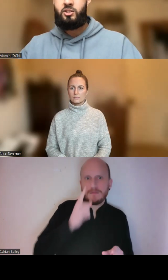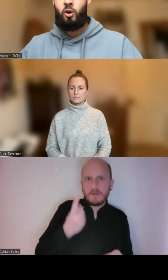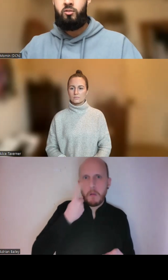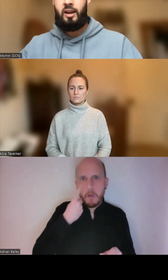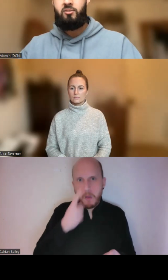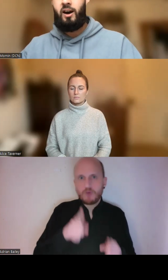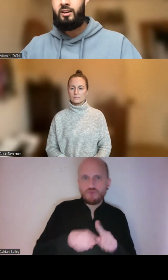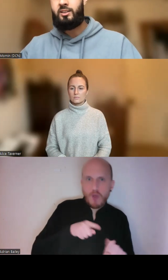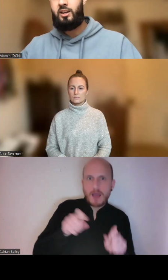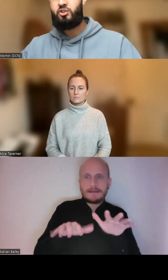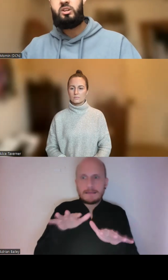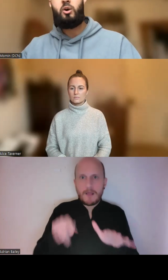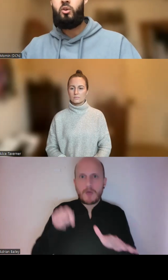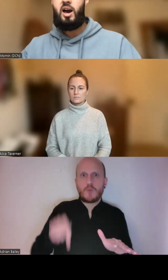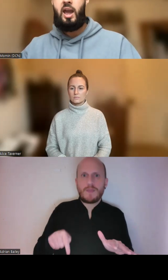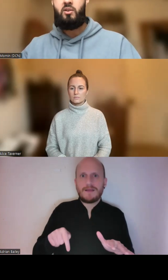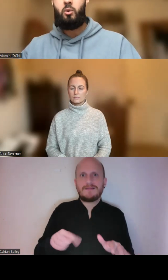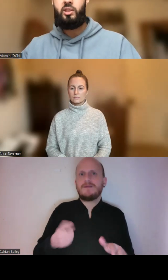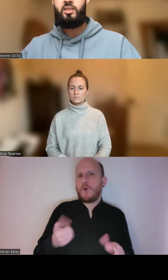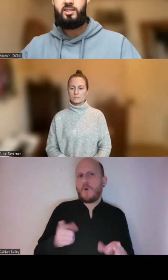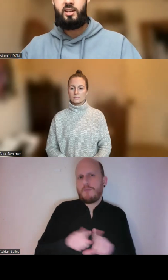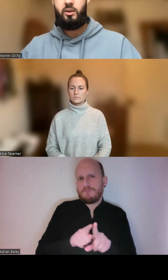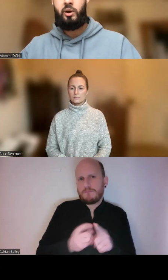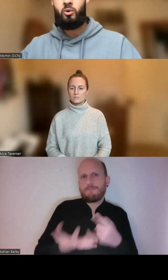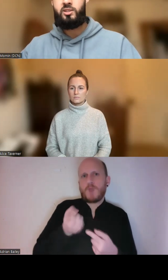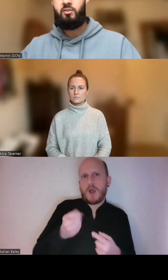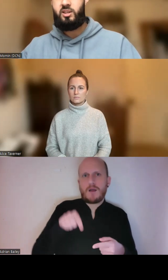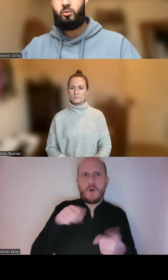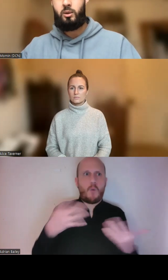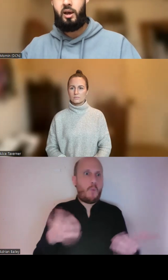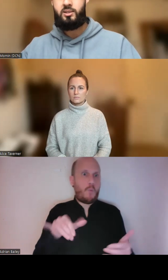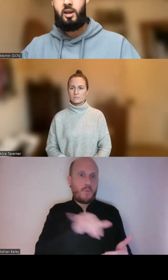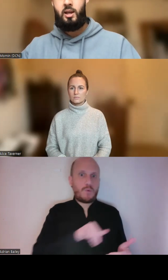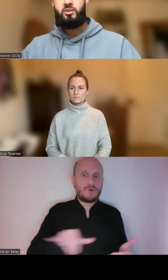It's like finding that street or that area within the city where your services work best.